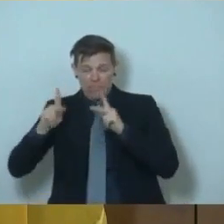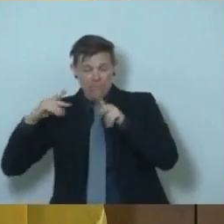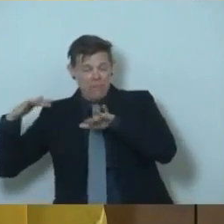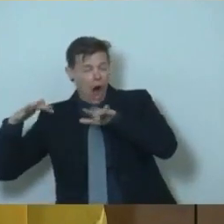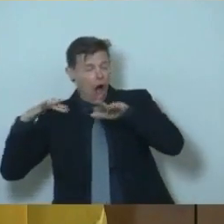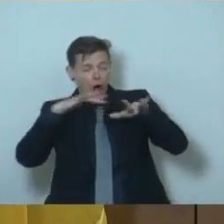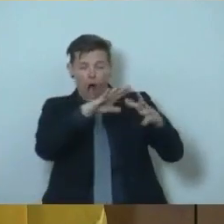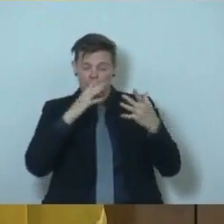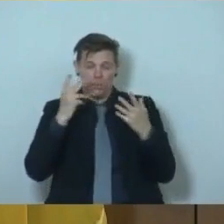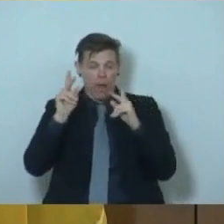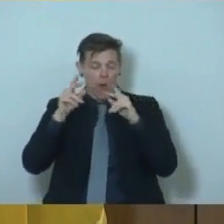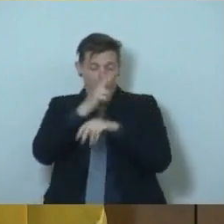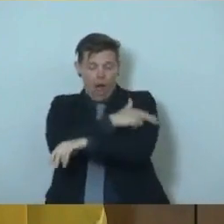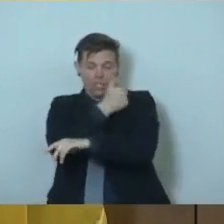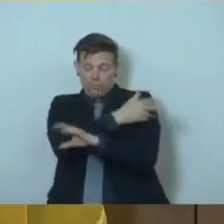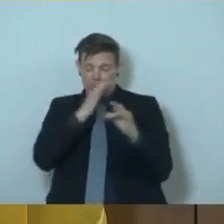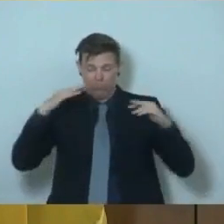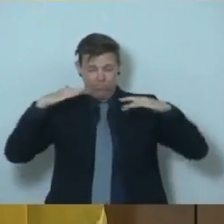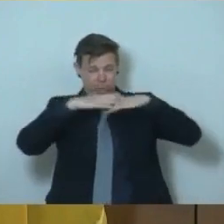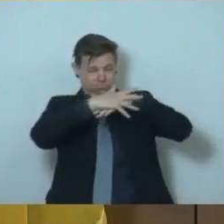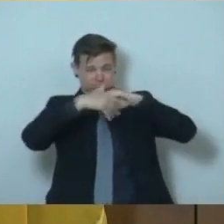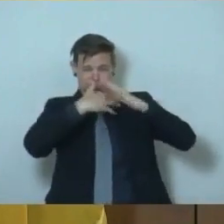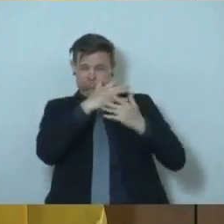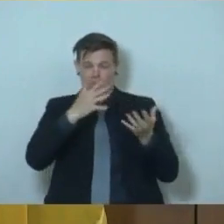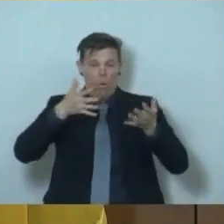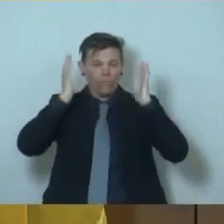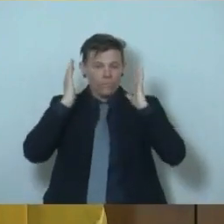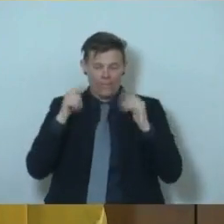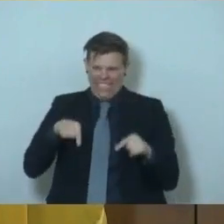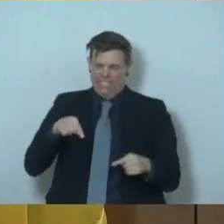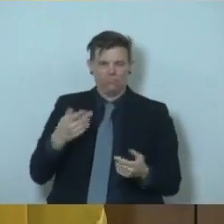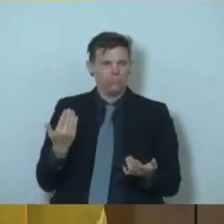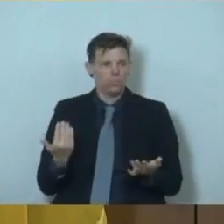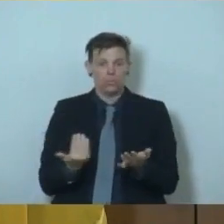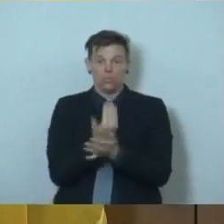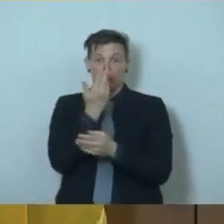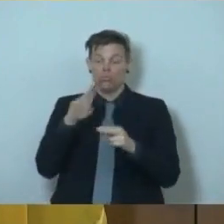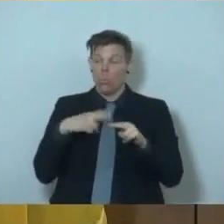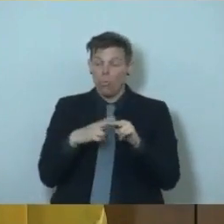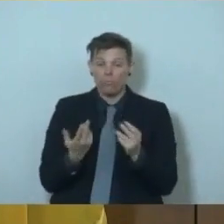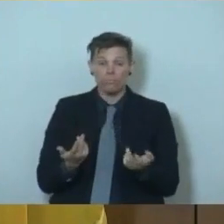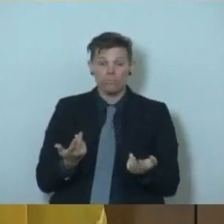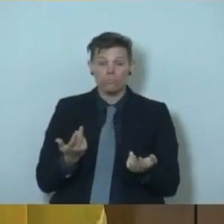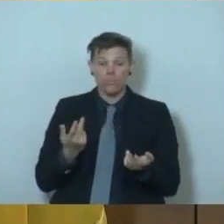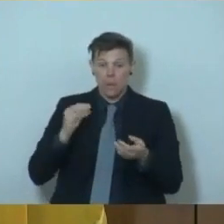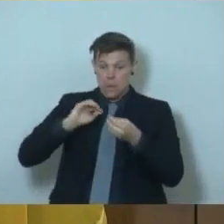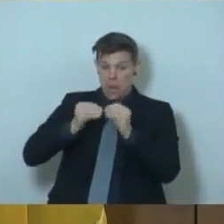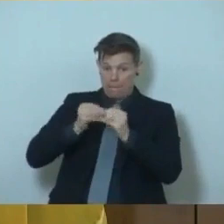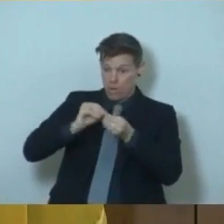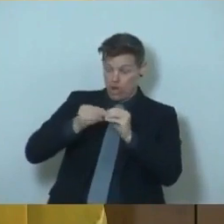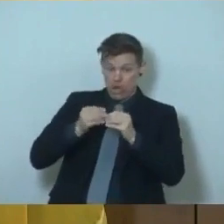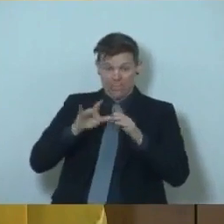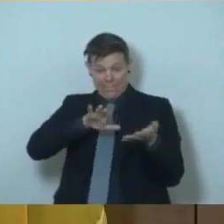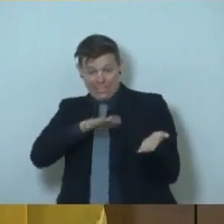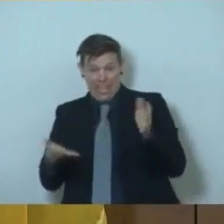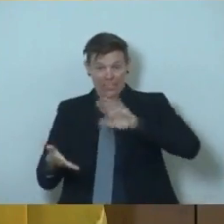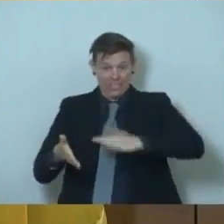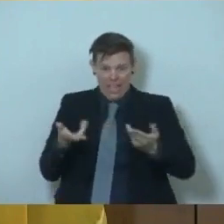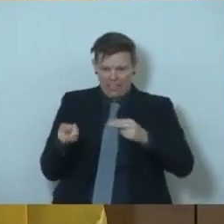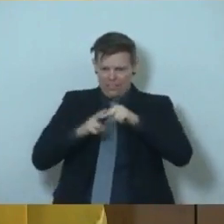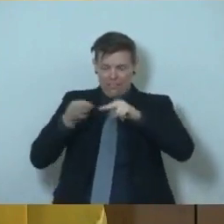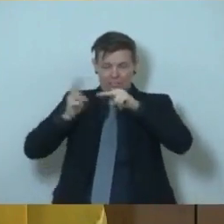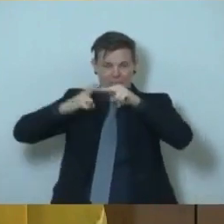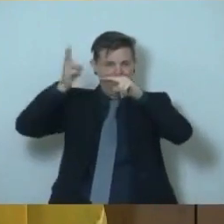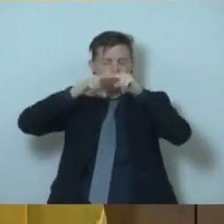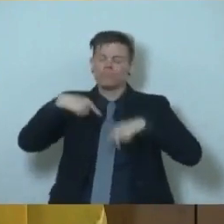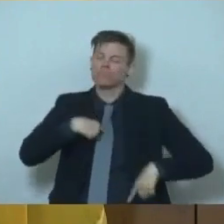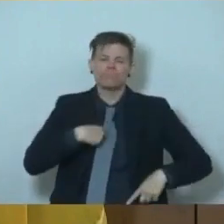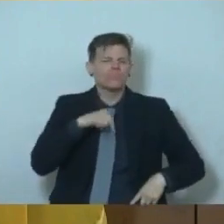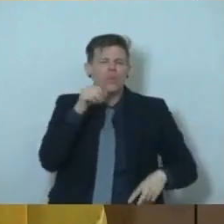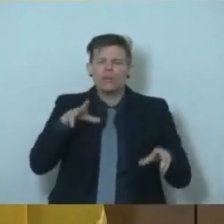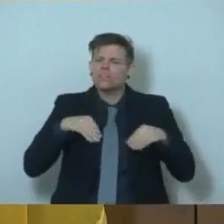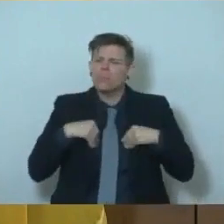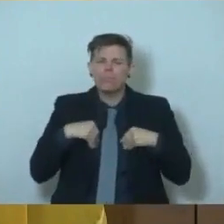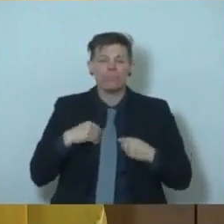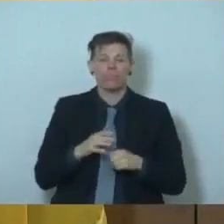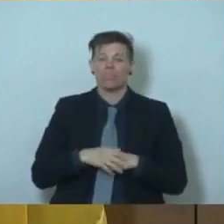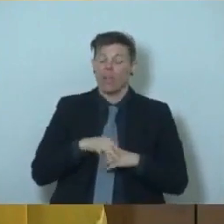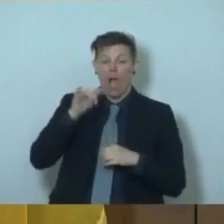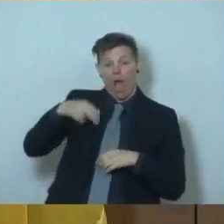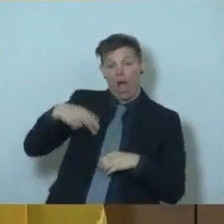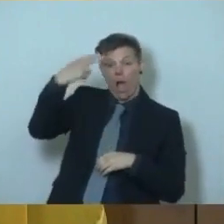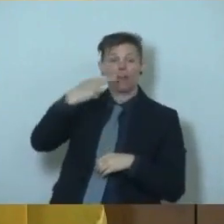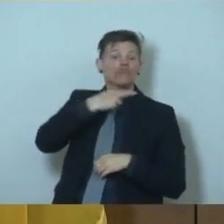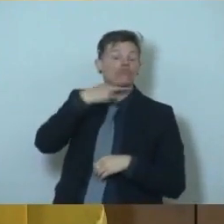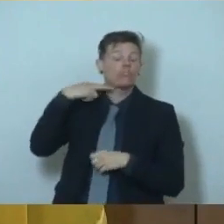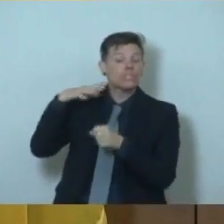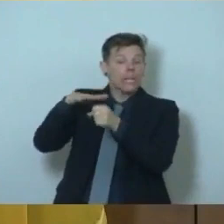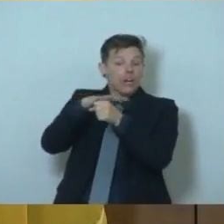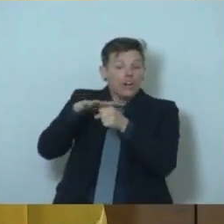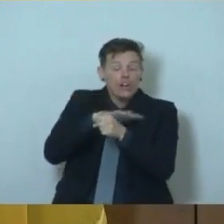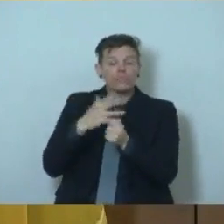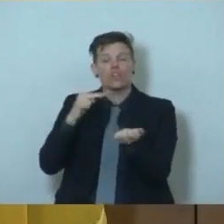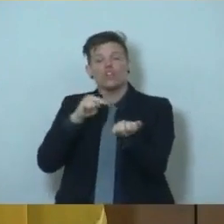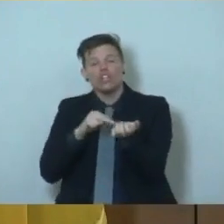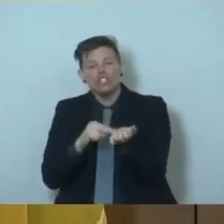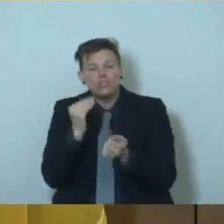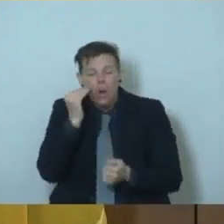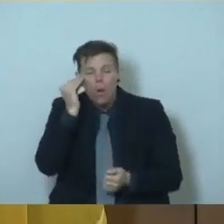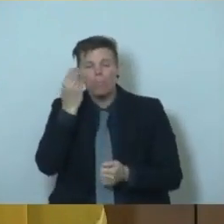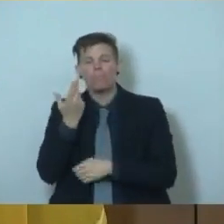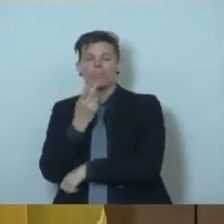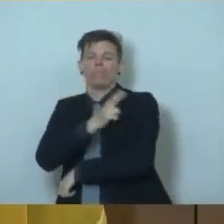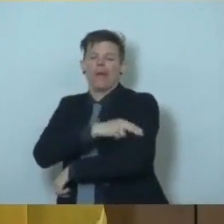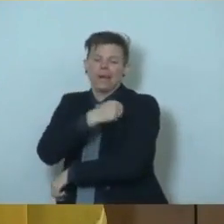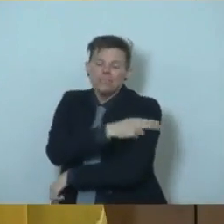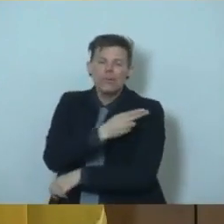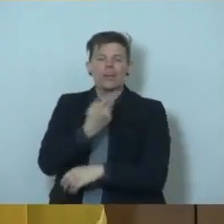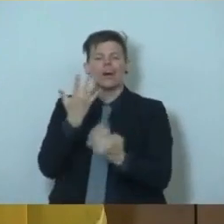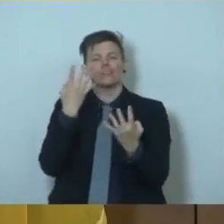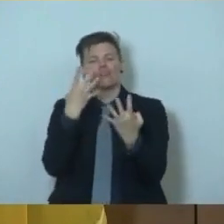SYSTEM, AND I CANNOT ALLOW FOR A NEW NORM TO ASSUME THAT WE ARE GOING TO CONTINUE TO HAVE INCREASED DEATH RATES IN THE STATE PARTICULARLY IN AREAS THAT ARE HIGH RISK LIKE LONG TERM